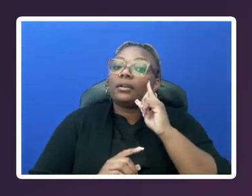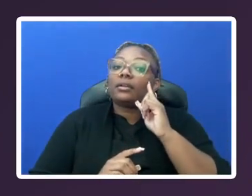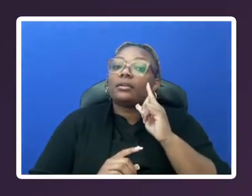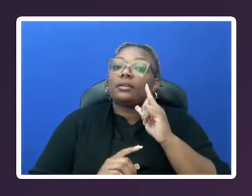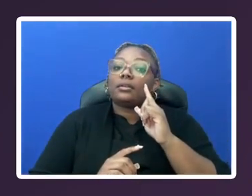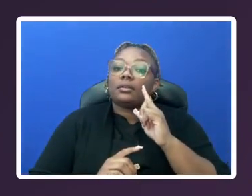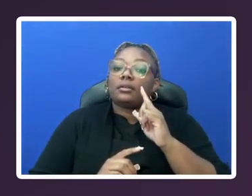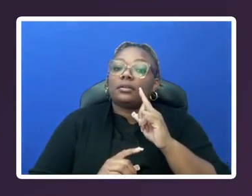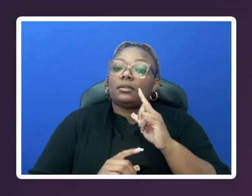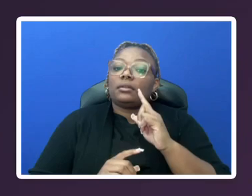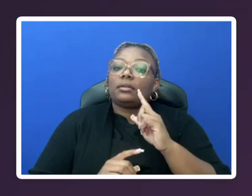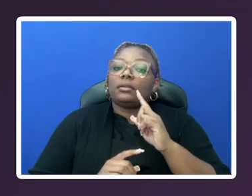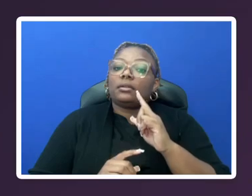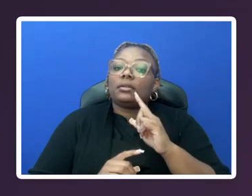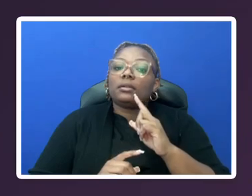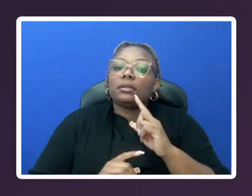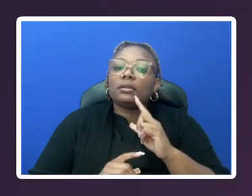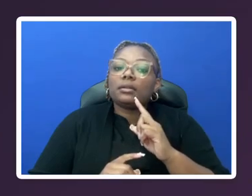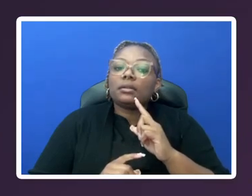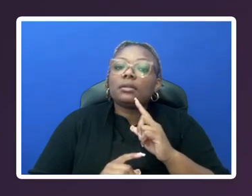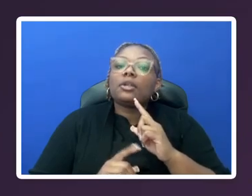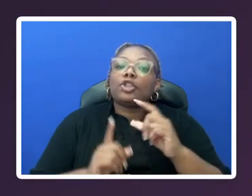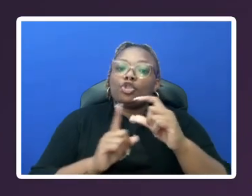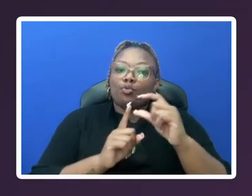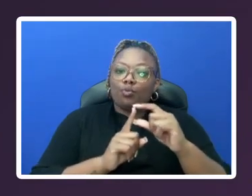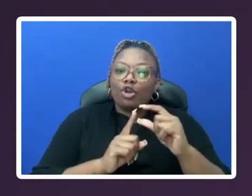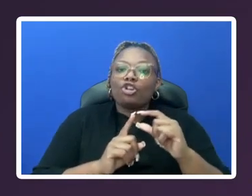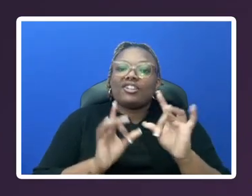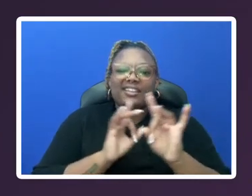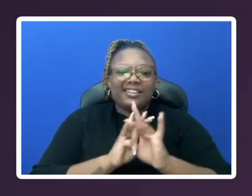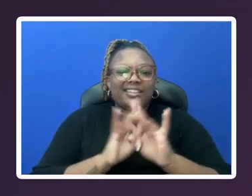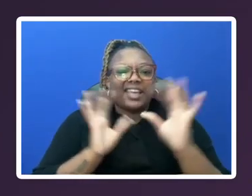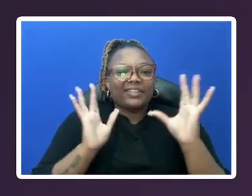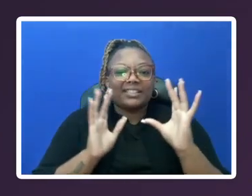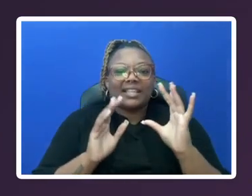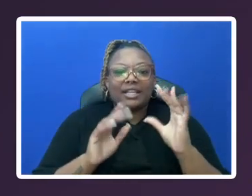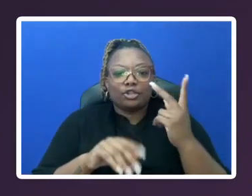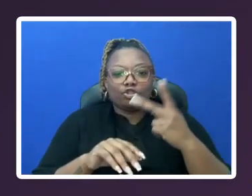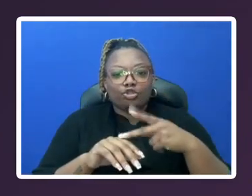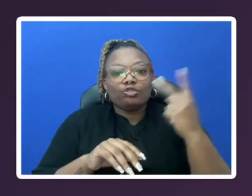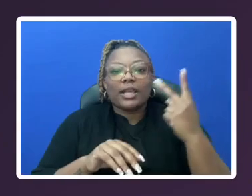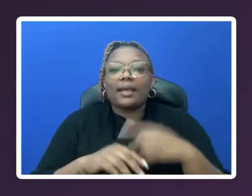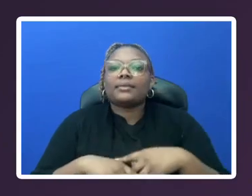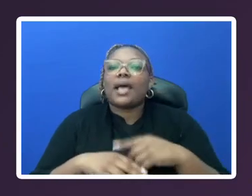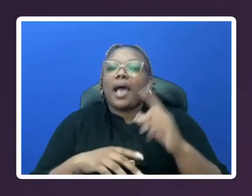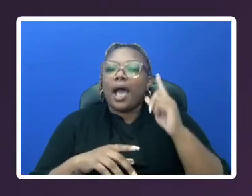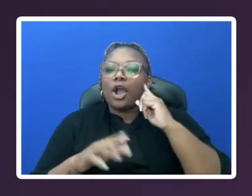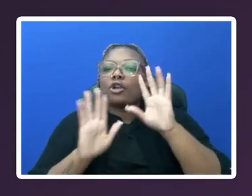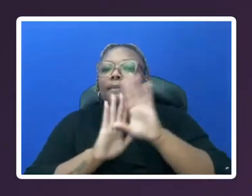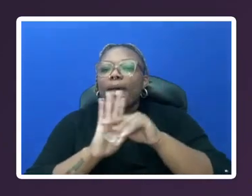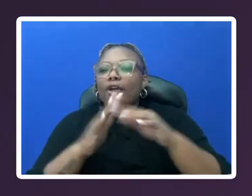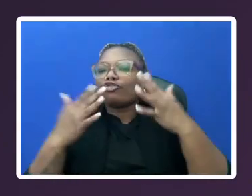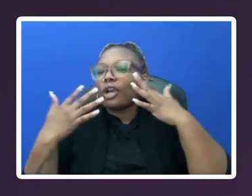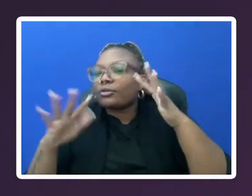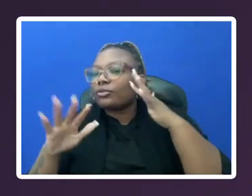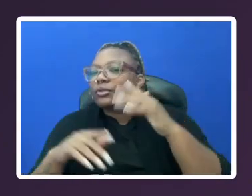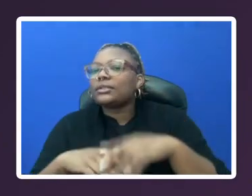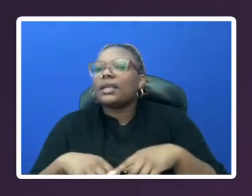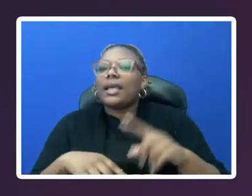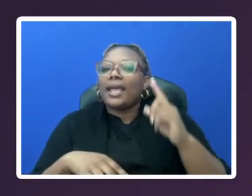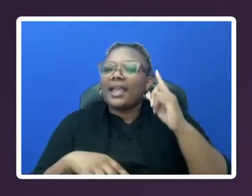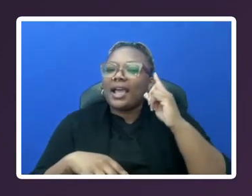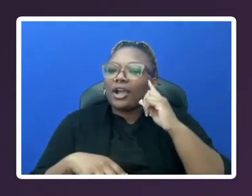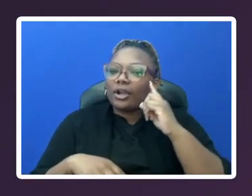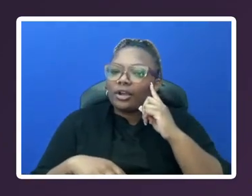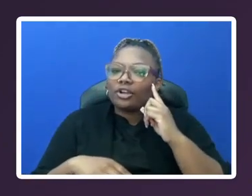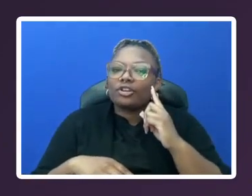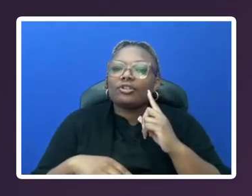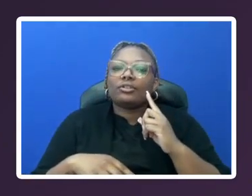twice. I heard background noise. And I heard like crinkling and like turning of pages,